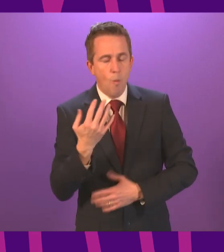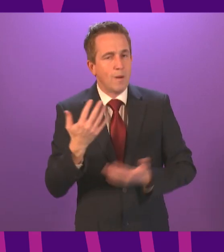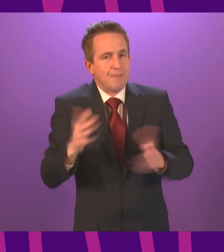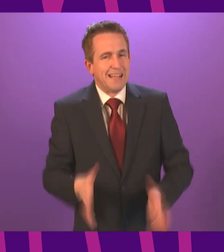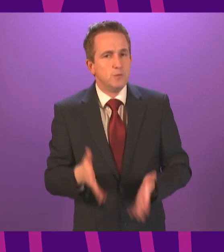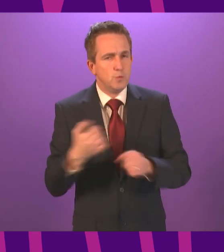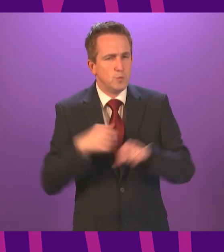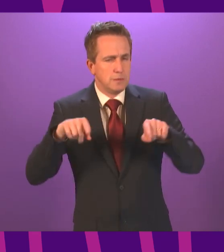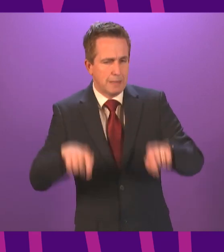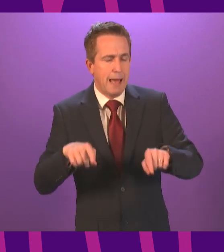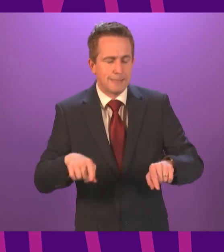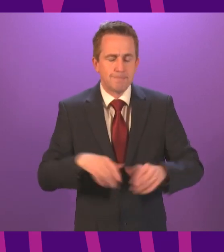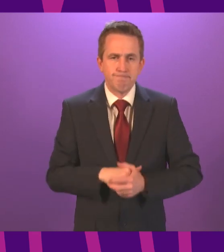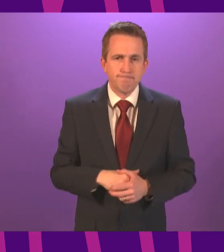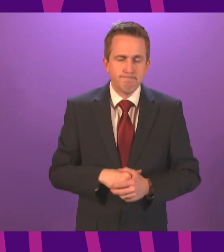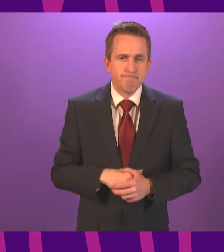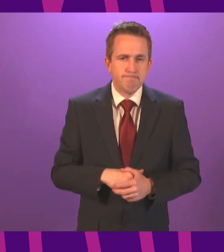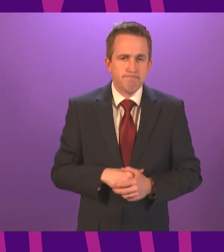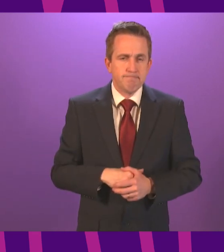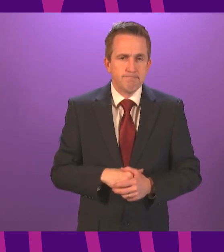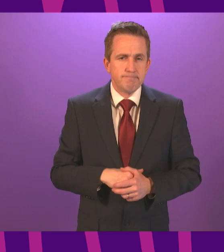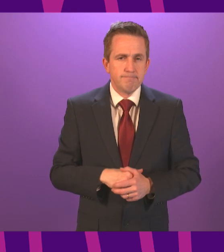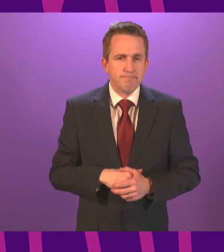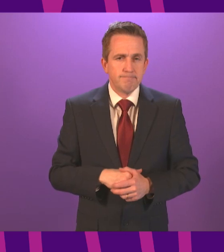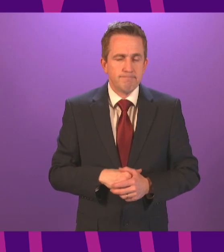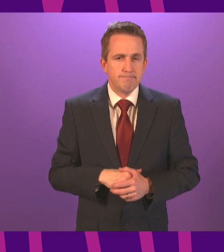in the situation that we face, in common with much of the rest of the world, the job of